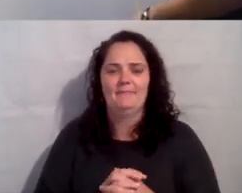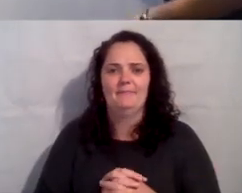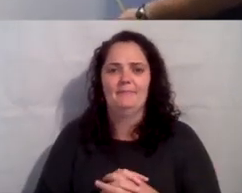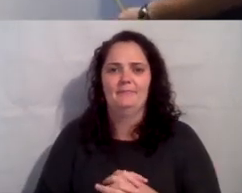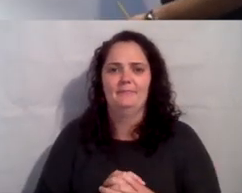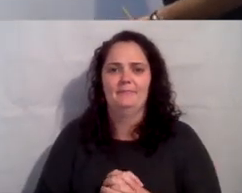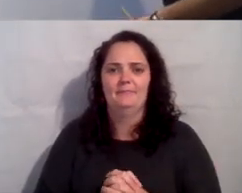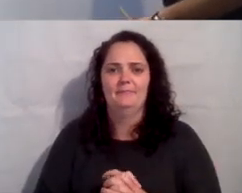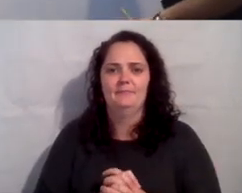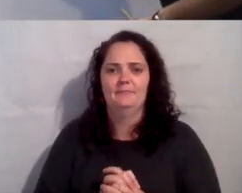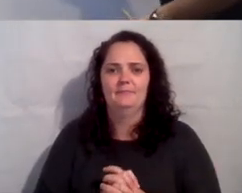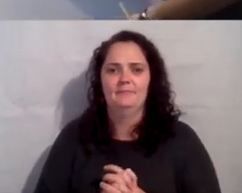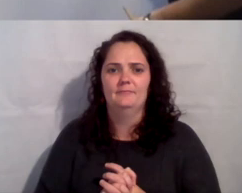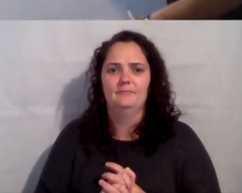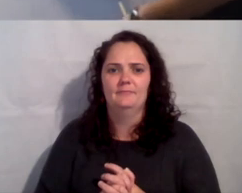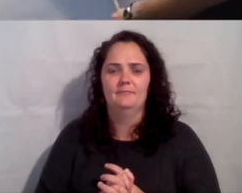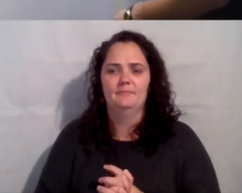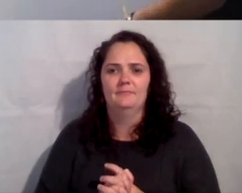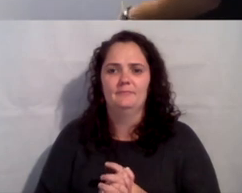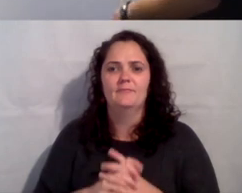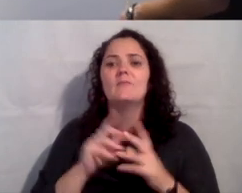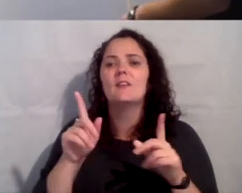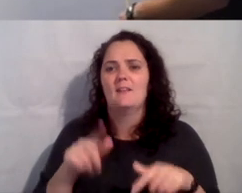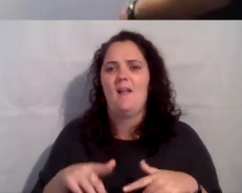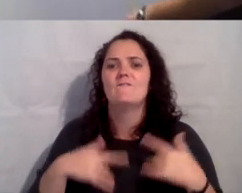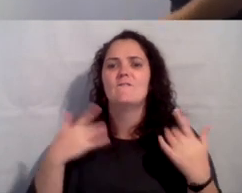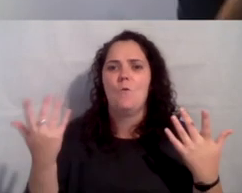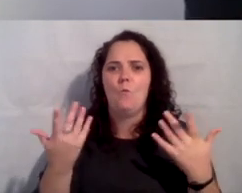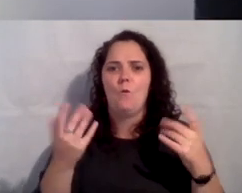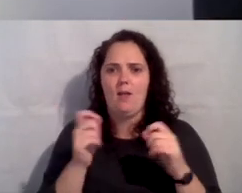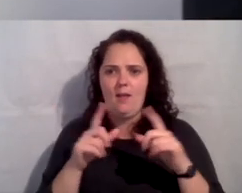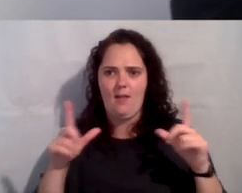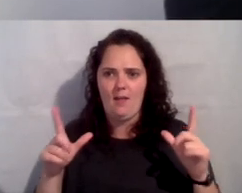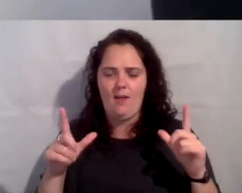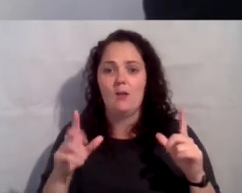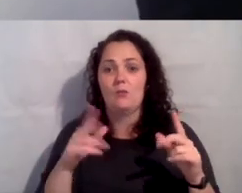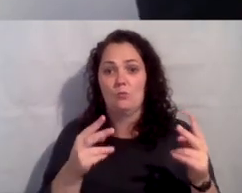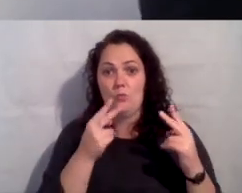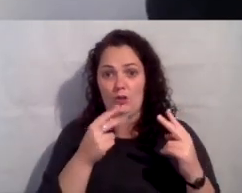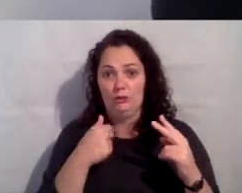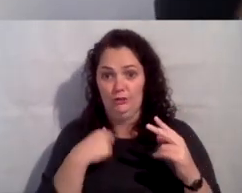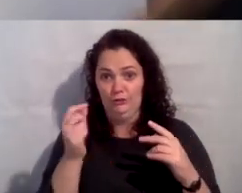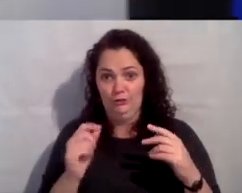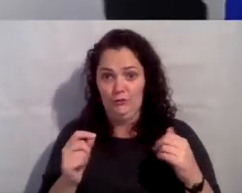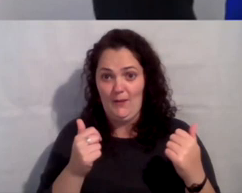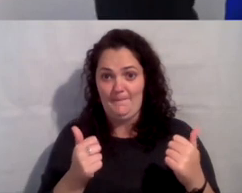start to feel the composition of what you're drawing. And watch what I’m going to do and then we'll get started.